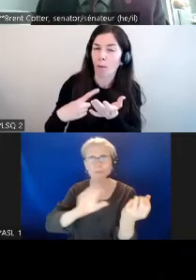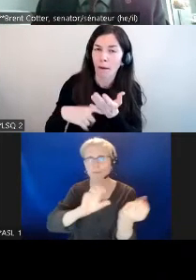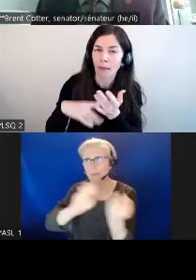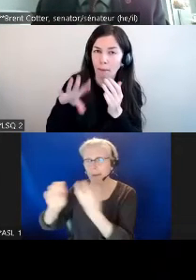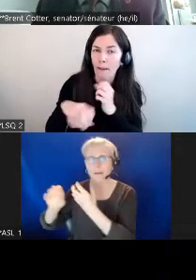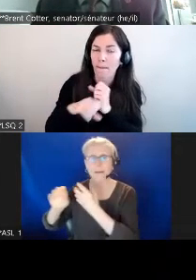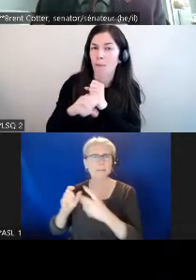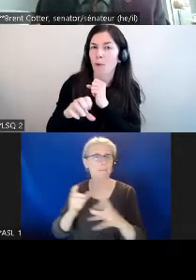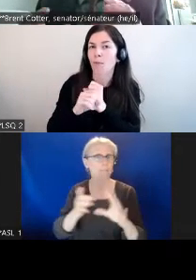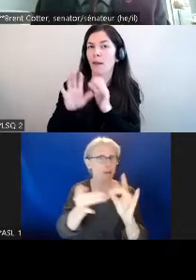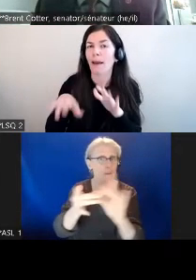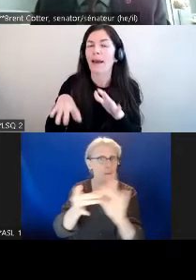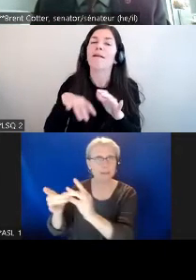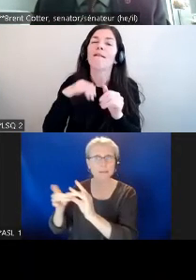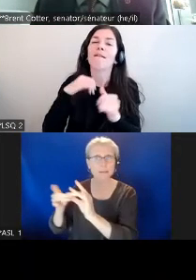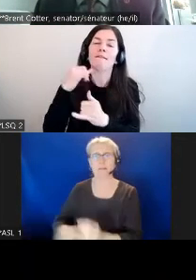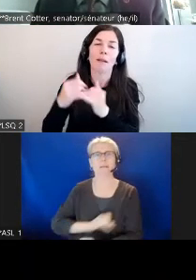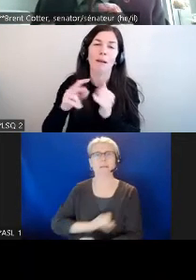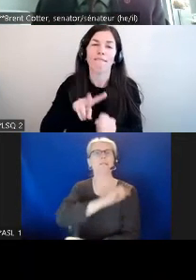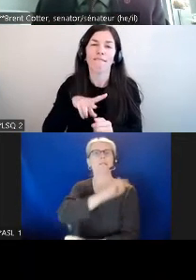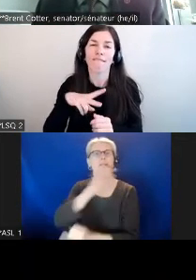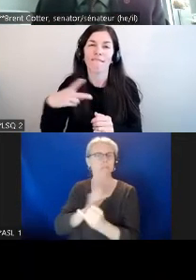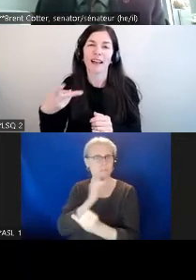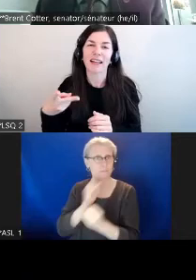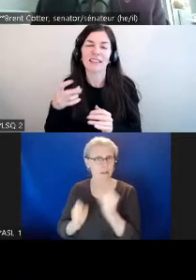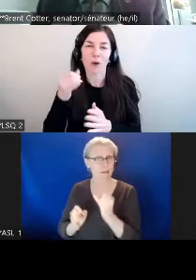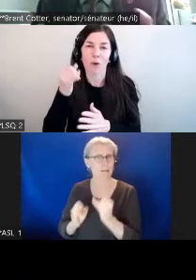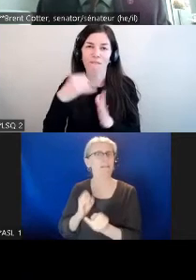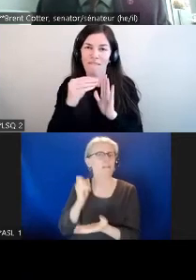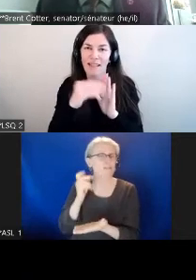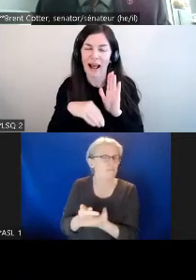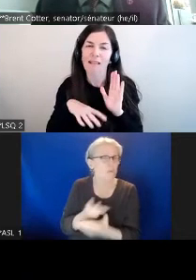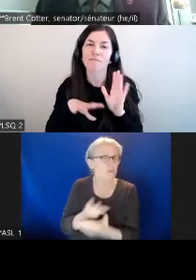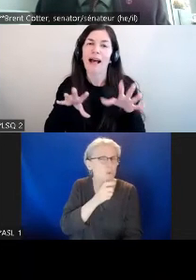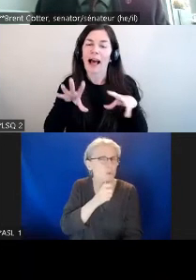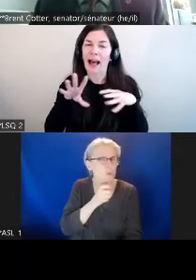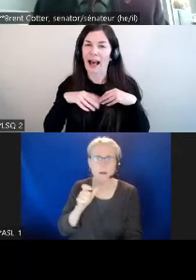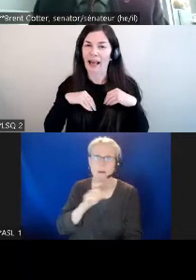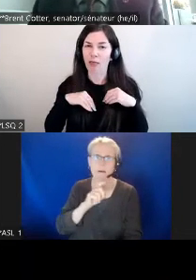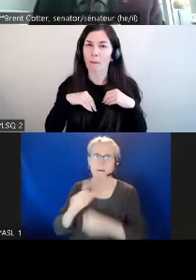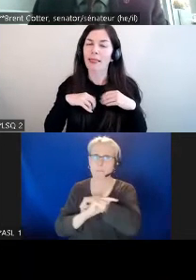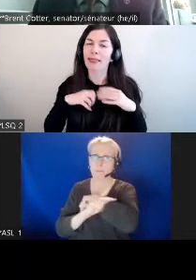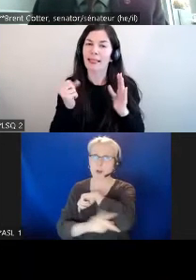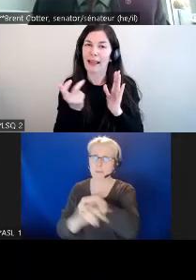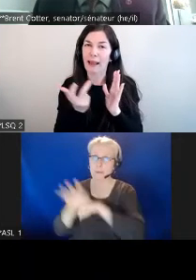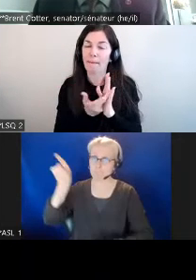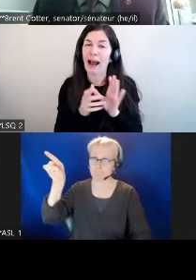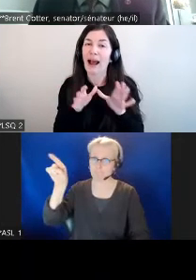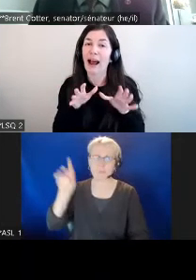IS ADOPTED. IT IS ADOPTED THOUGH BY THE CABINET AND NOT BY PARLIAMENT. SOMETIMES PARLIAMENT HAS